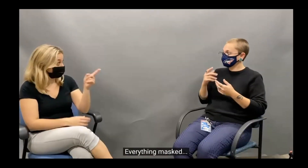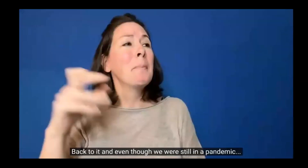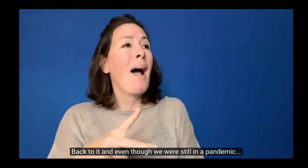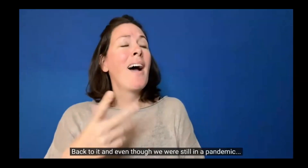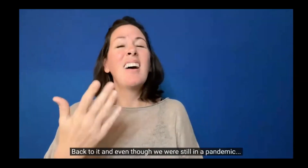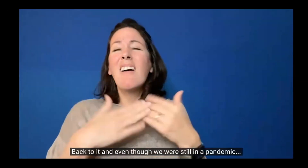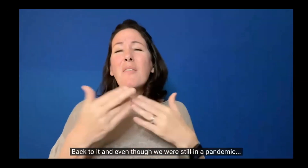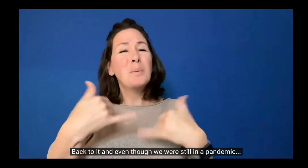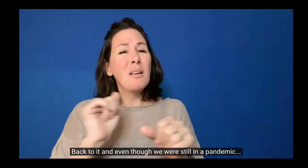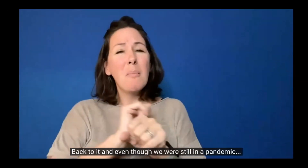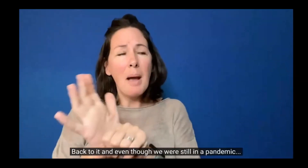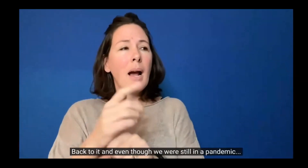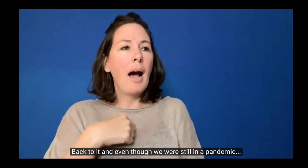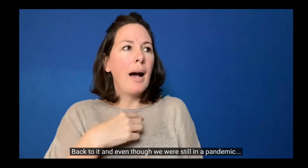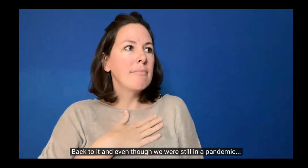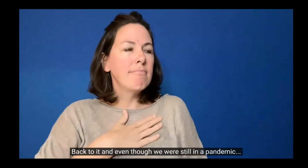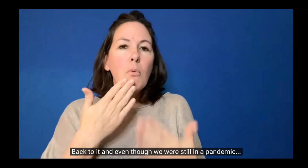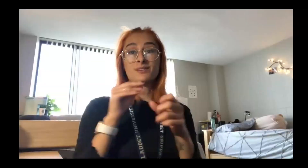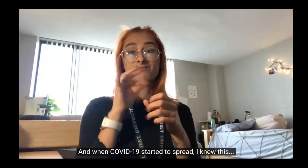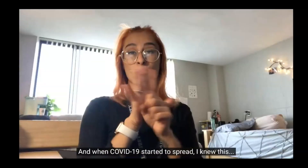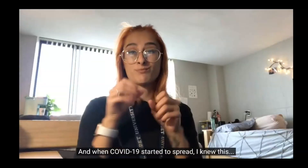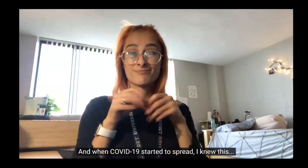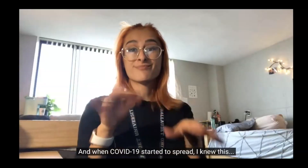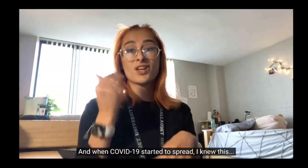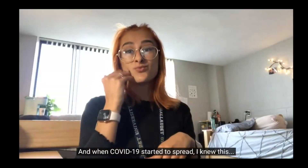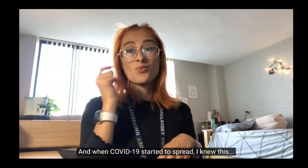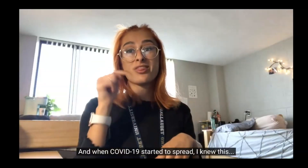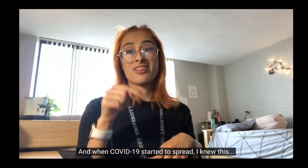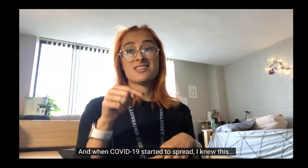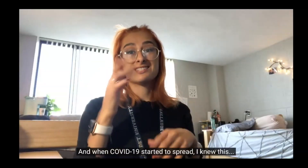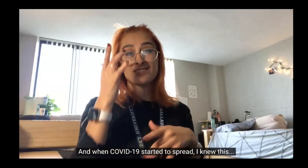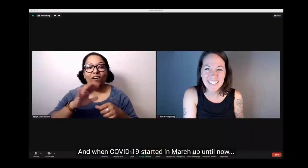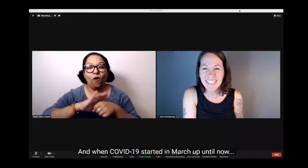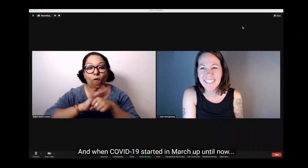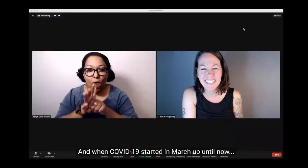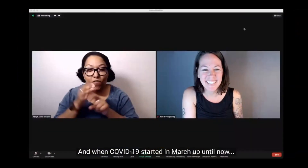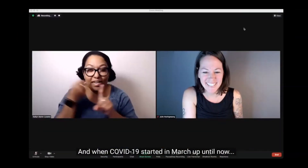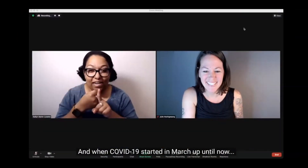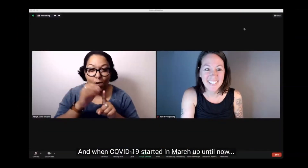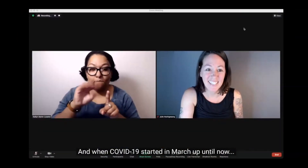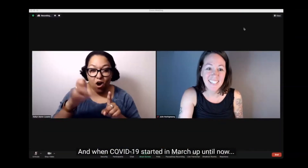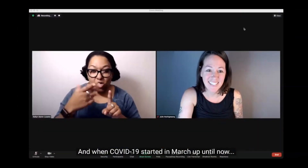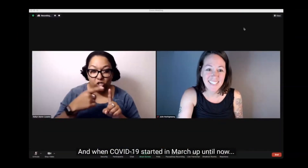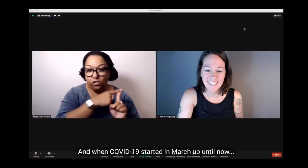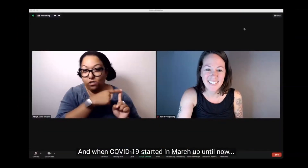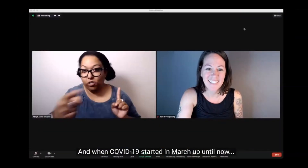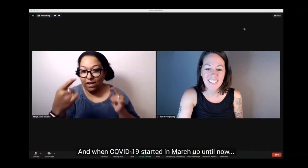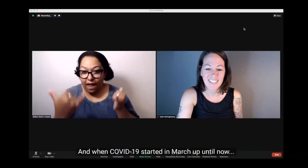Back to it and even though we were still in a pandemic... And when COVID-19 started to spread, I knew this... And when COVID-19 started in March up until now...